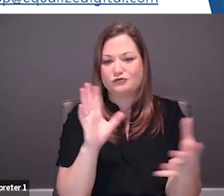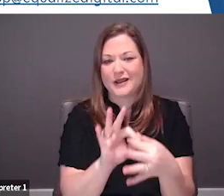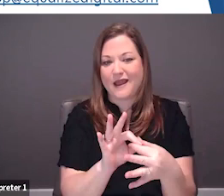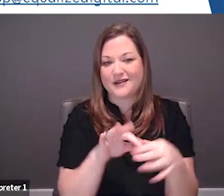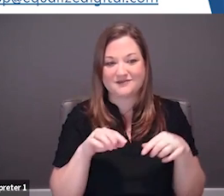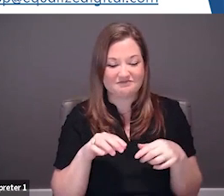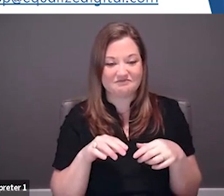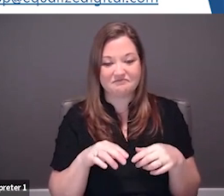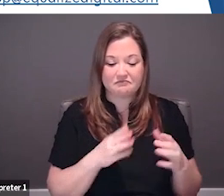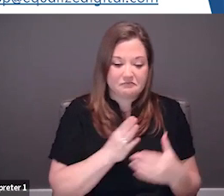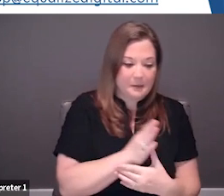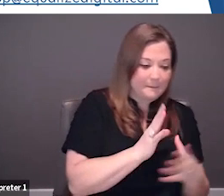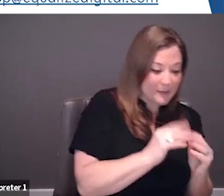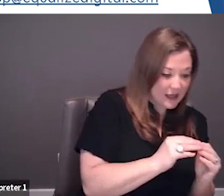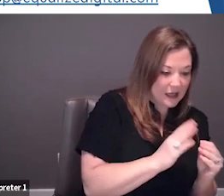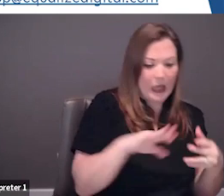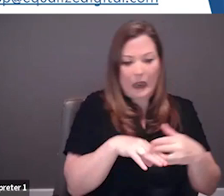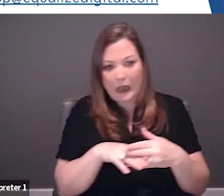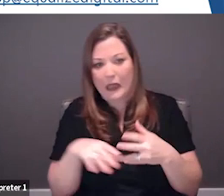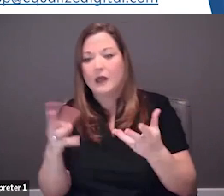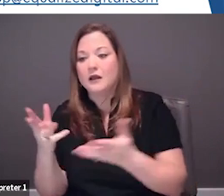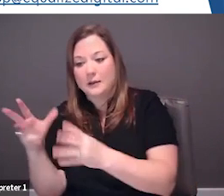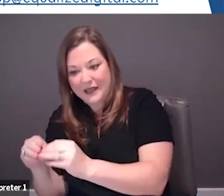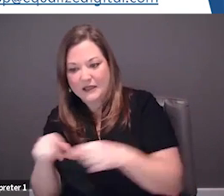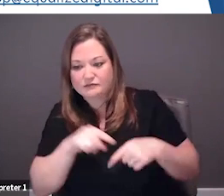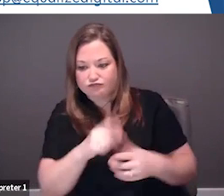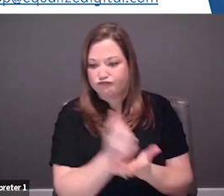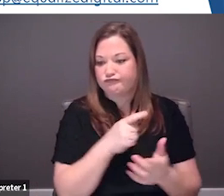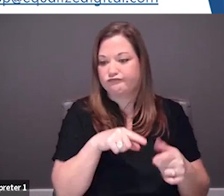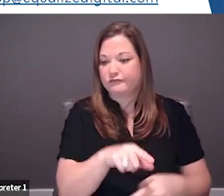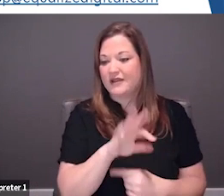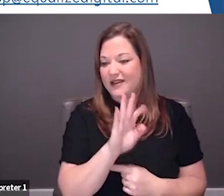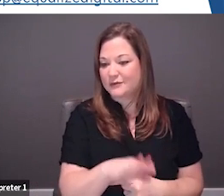You can find it if you search WordPress Accessibility on Facebook,